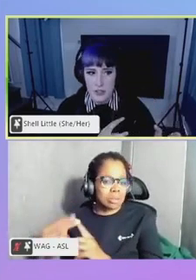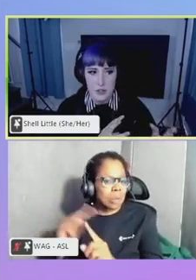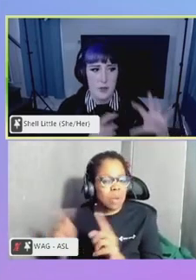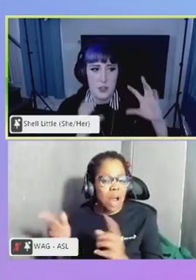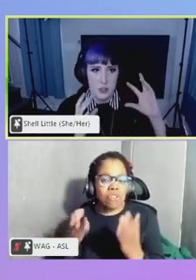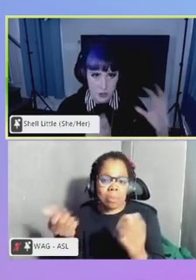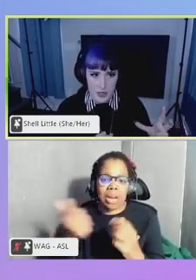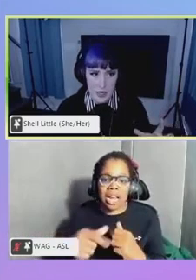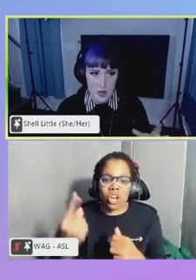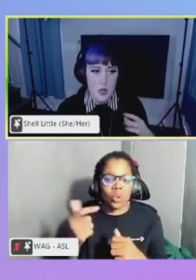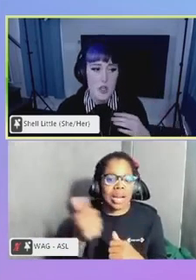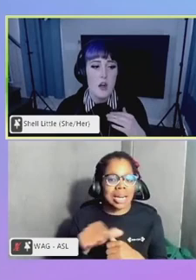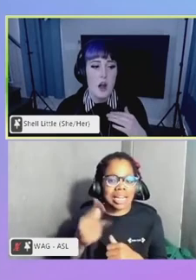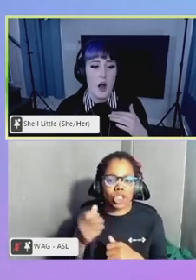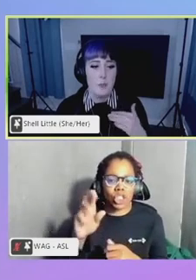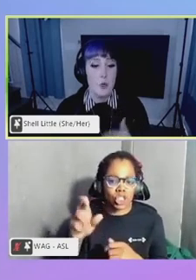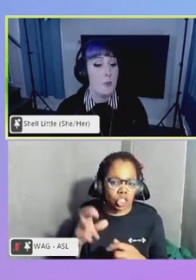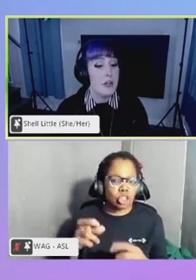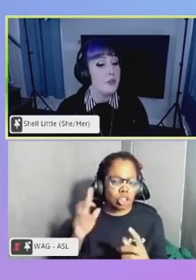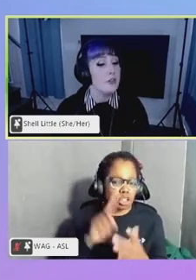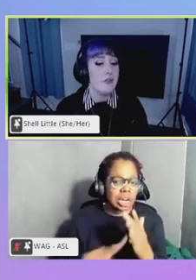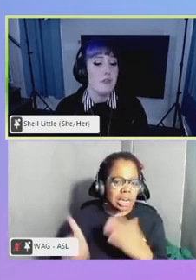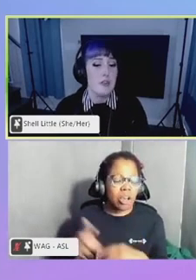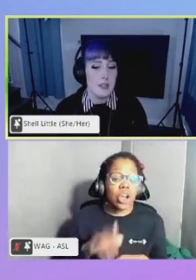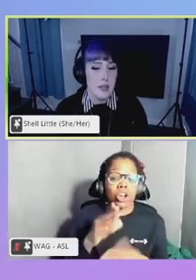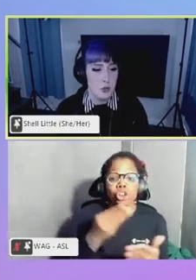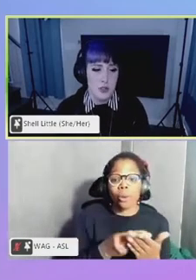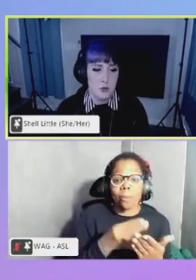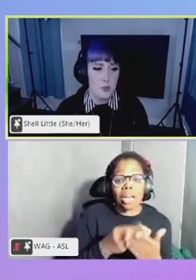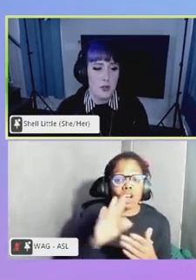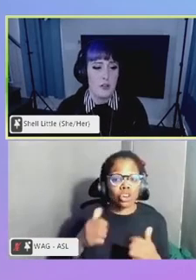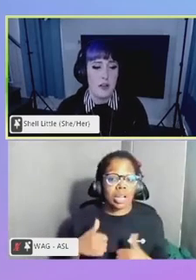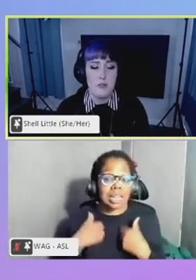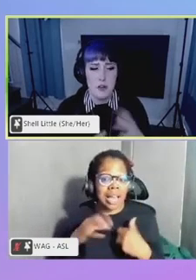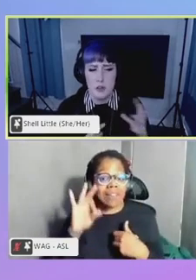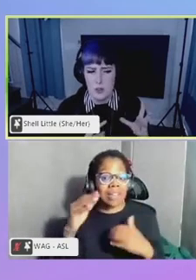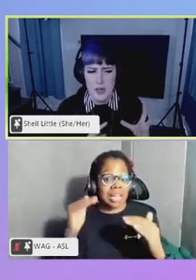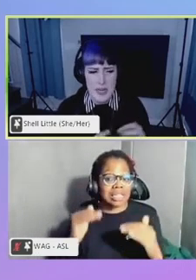going to at least to me. There's no the span. I